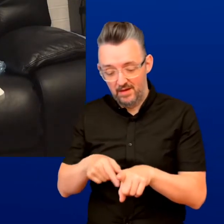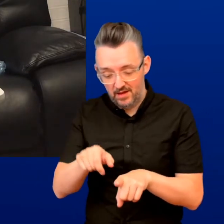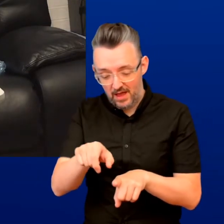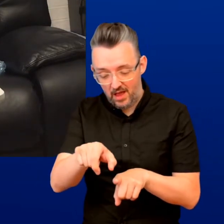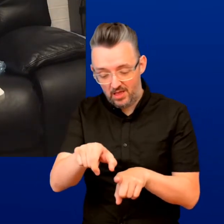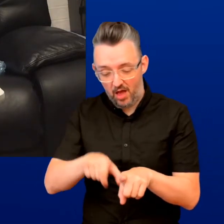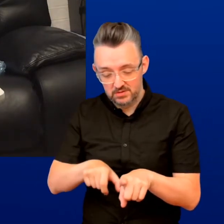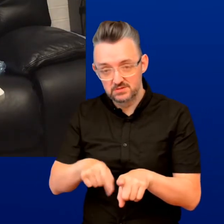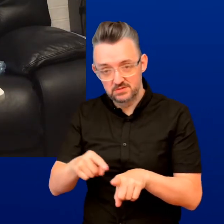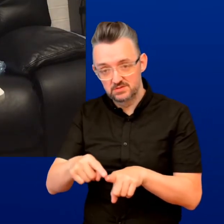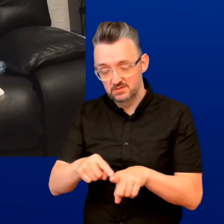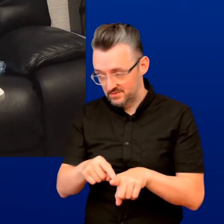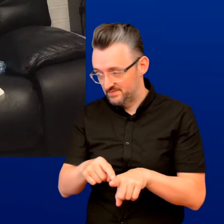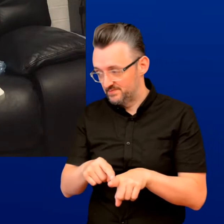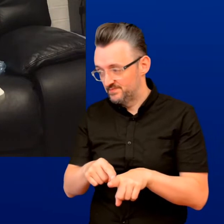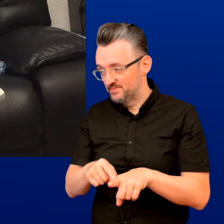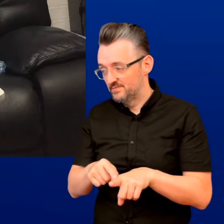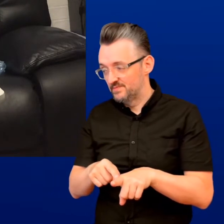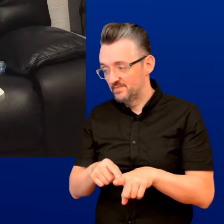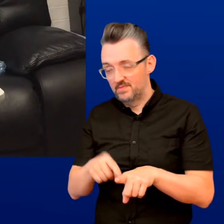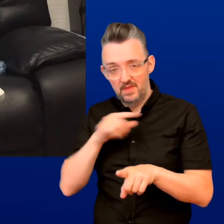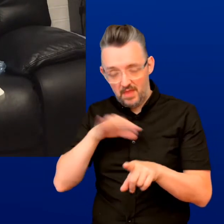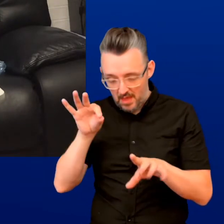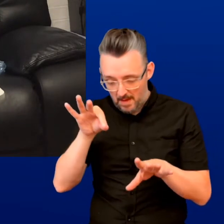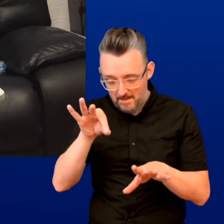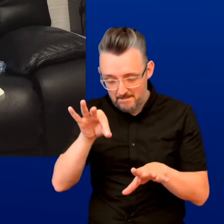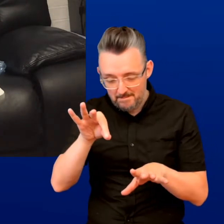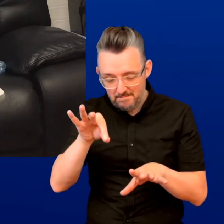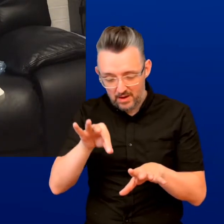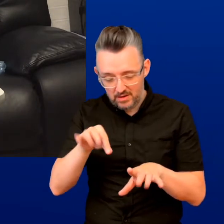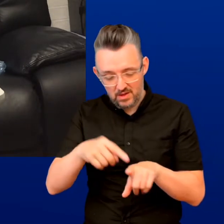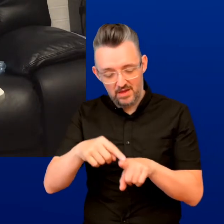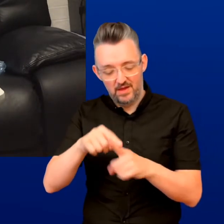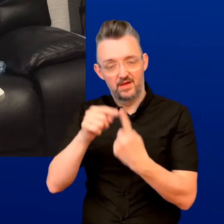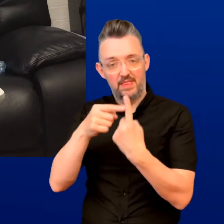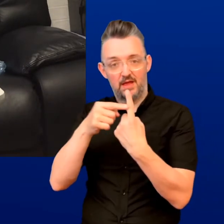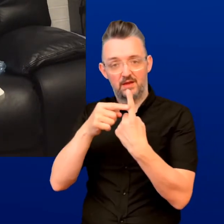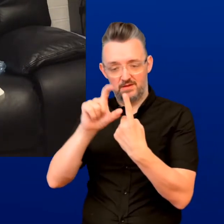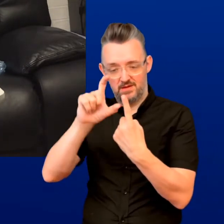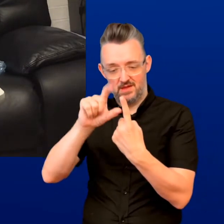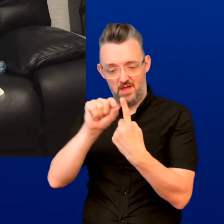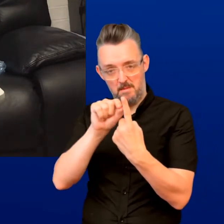and I've marked it where my knuckle is.